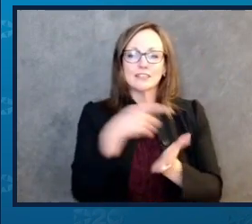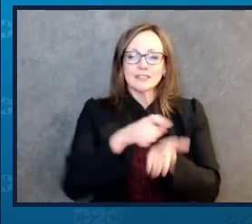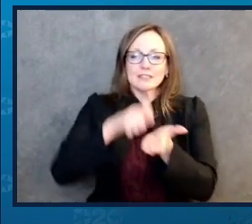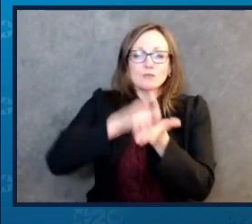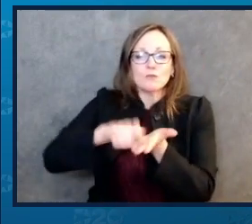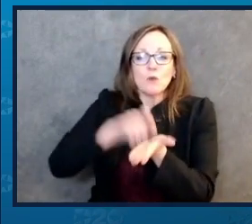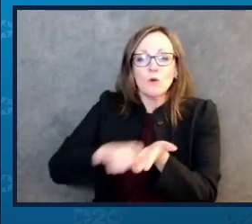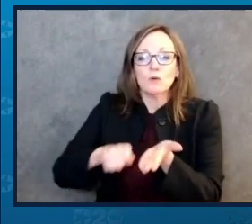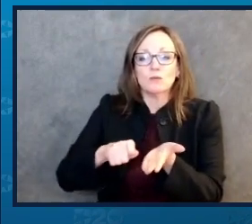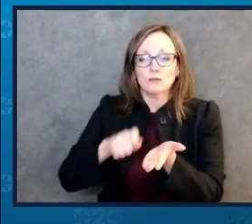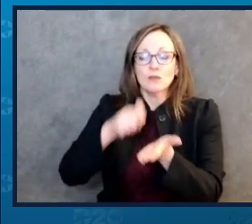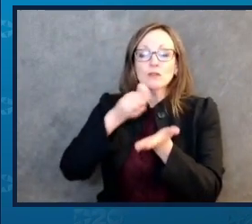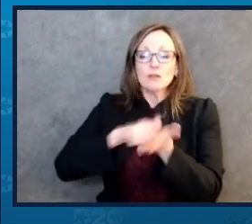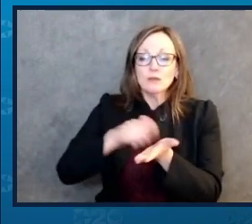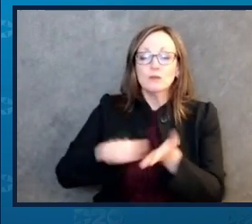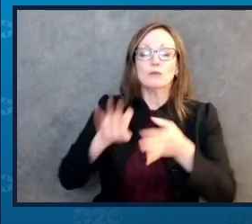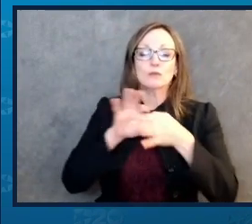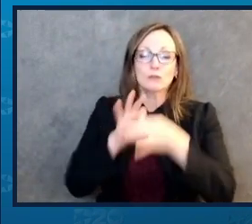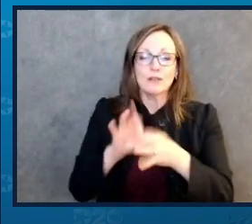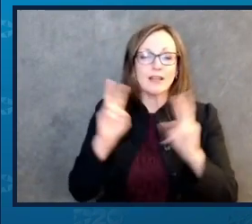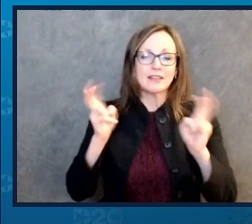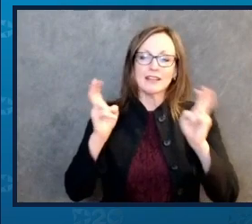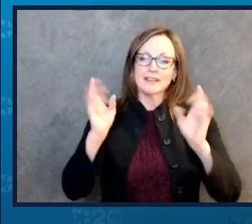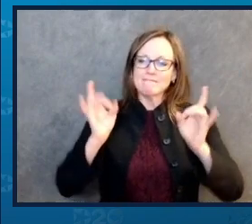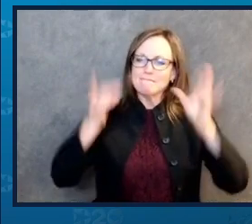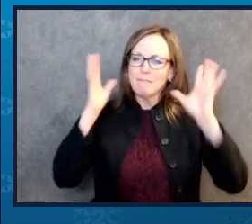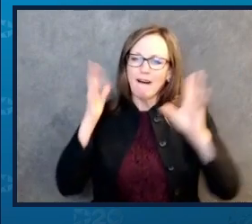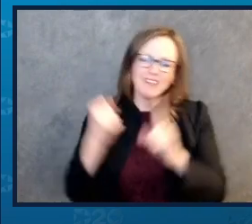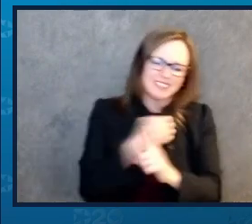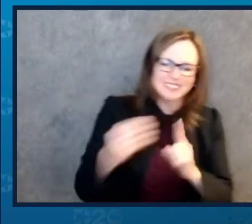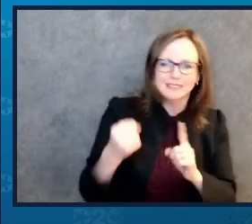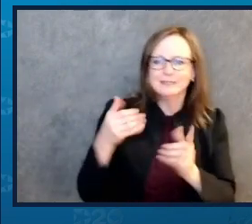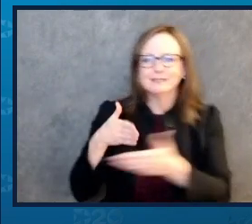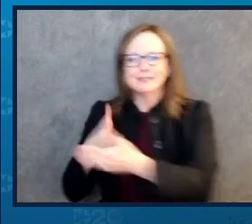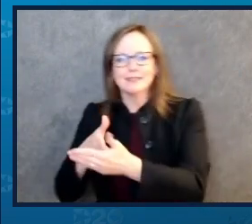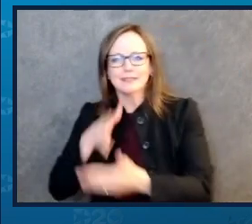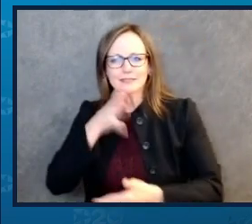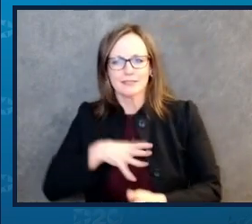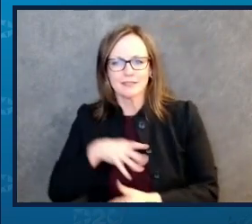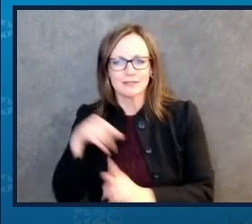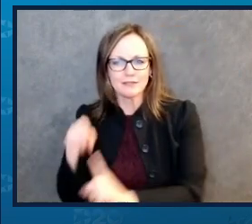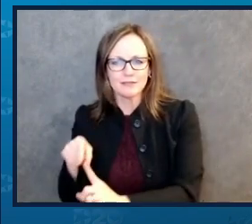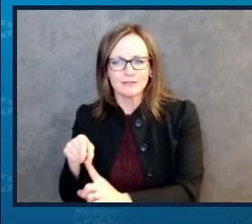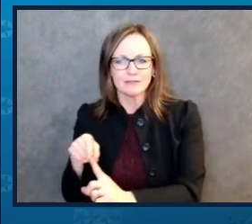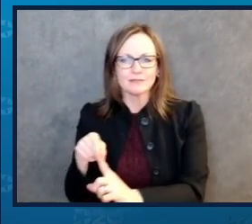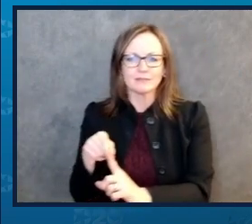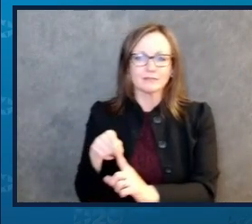EN ACED THE ASSAULT WEAPONS BAN. WHO HAS VICE PRESIDENT